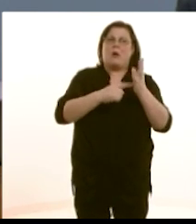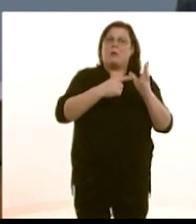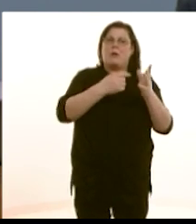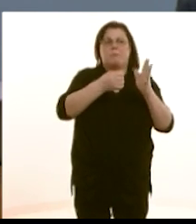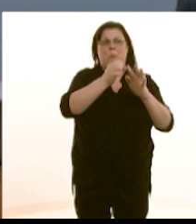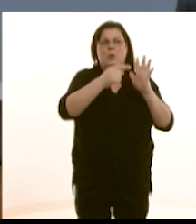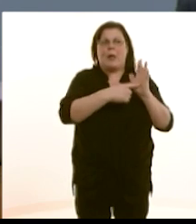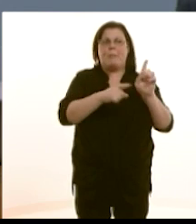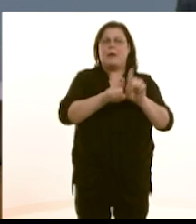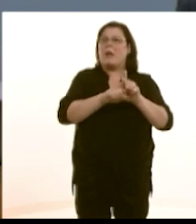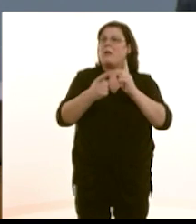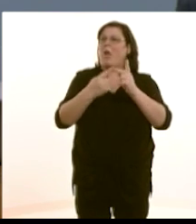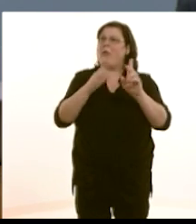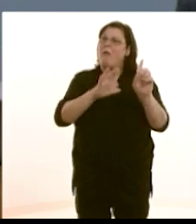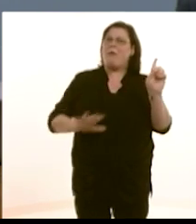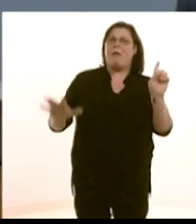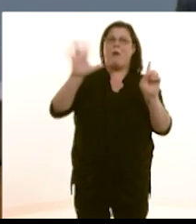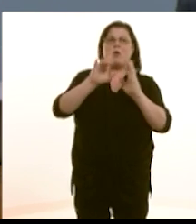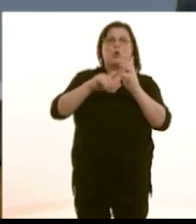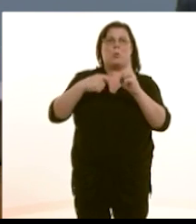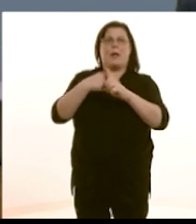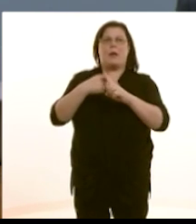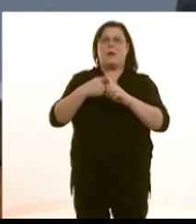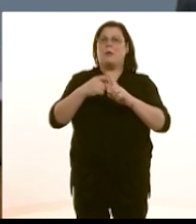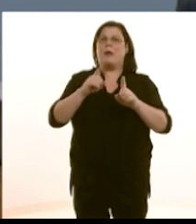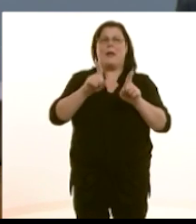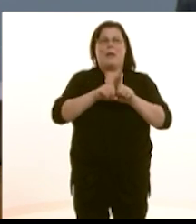that they have across Wales and across the United Kingdom. But, it is a fact that the